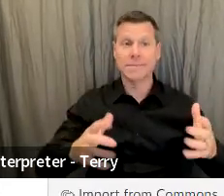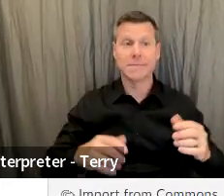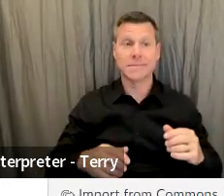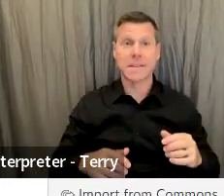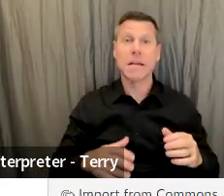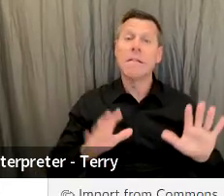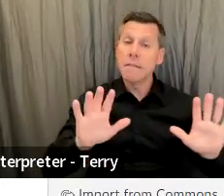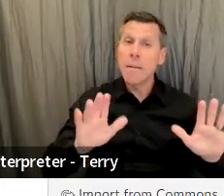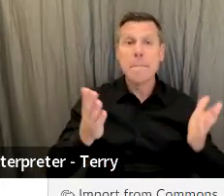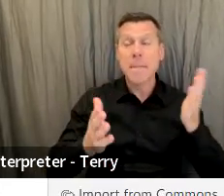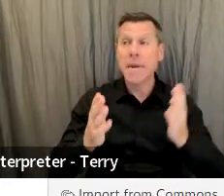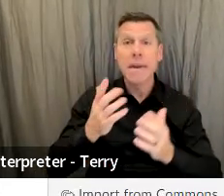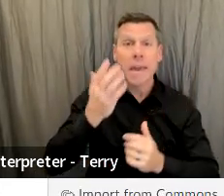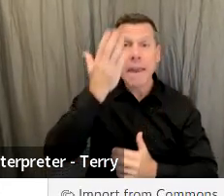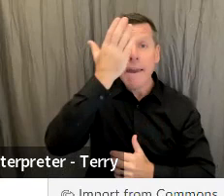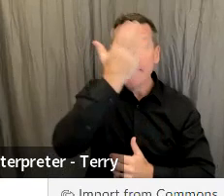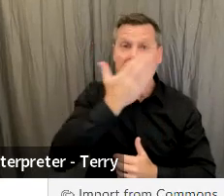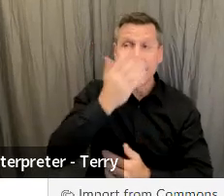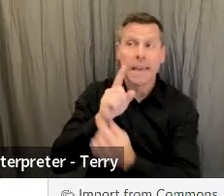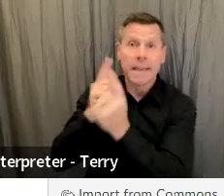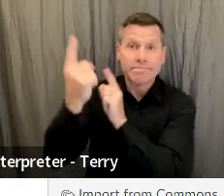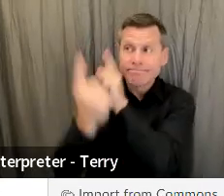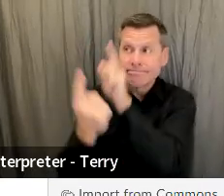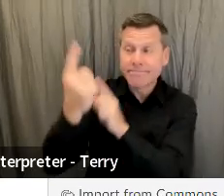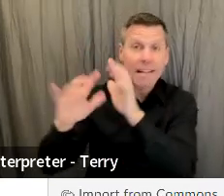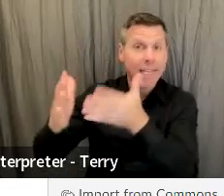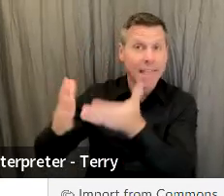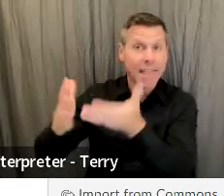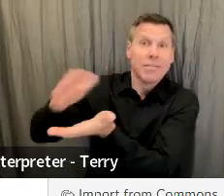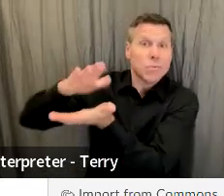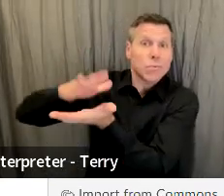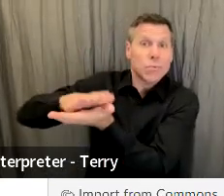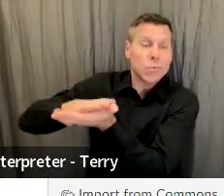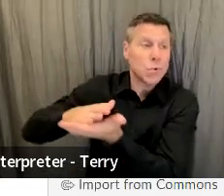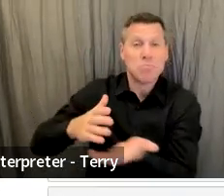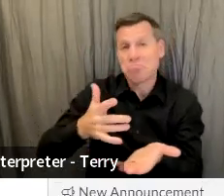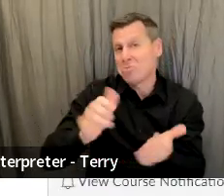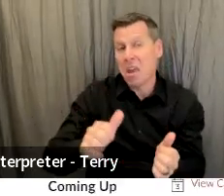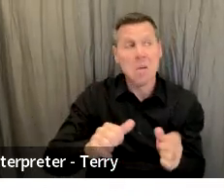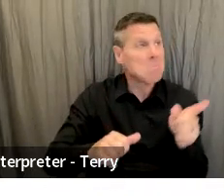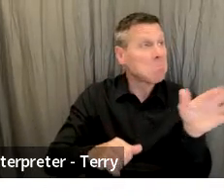class could use as much or as little of this as they wanted. Right. And then we